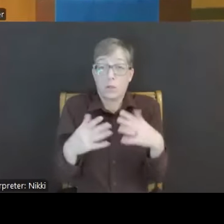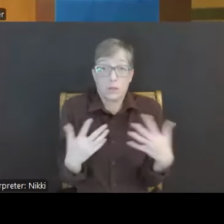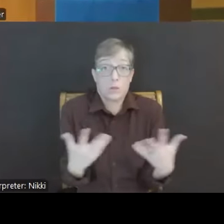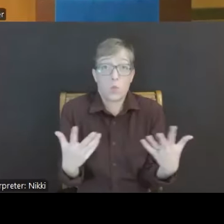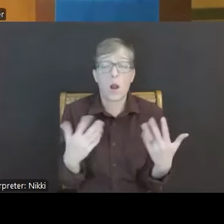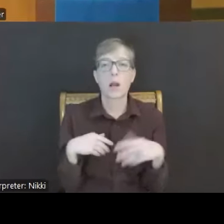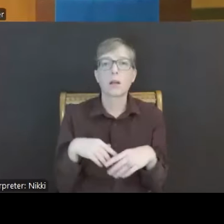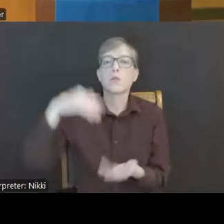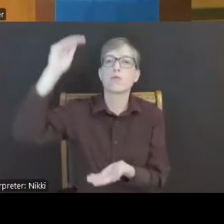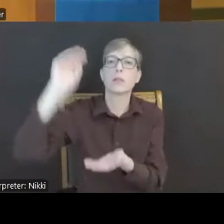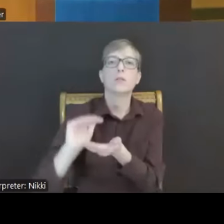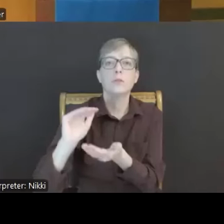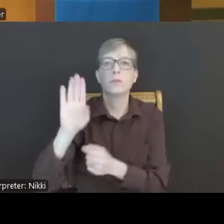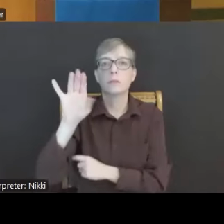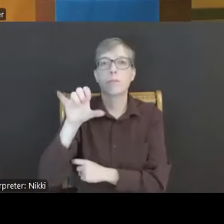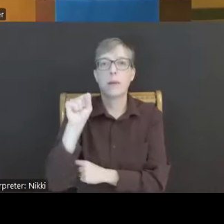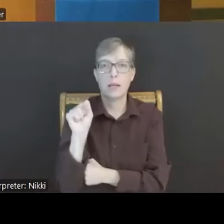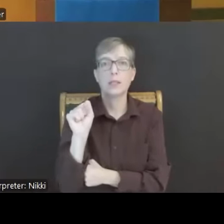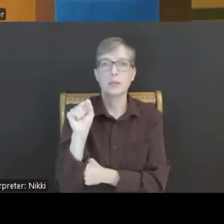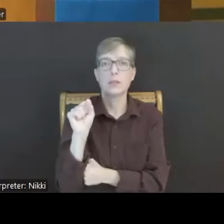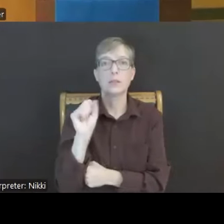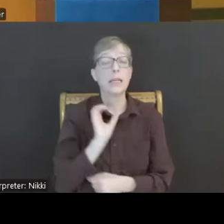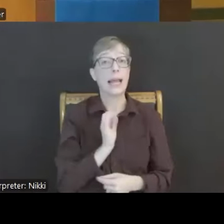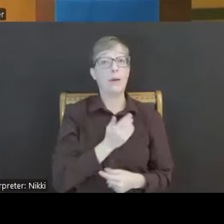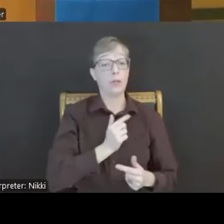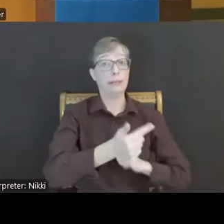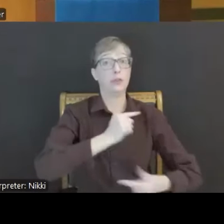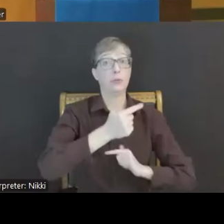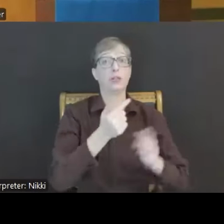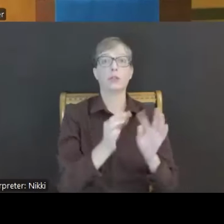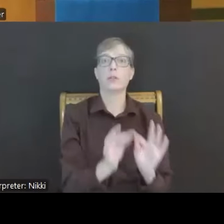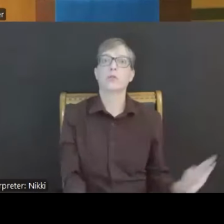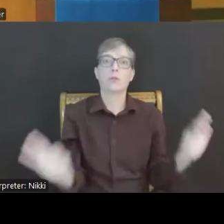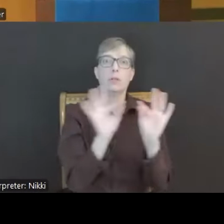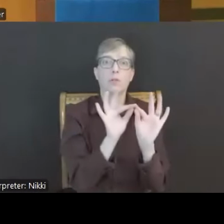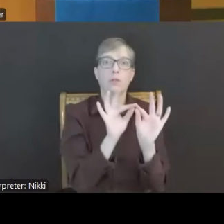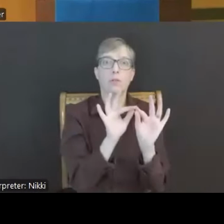each other are very critical how do we reduce bias if we're not intentional with each other